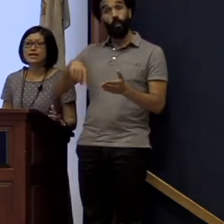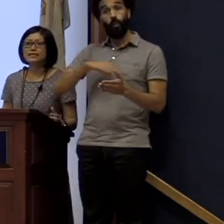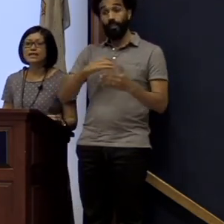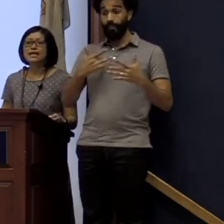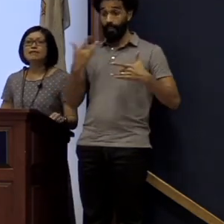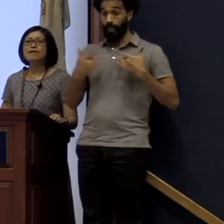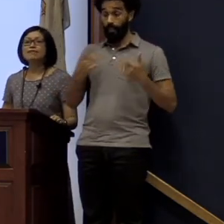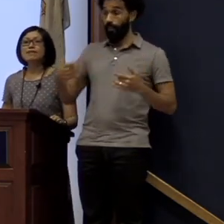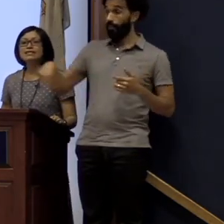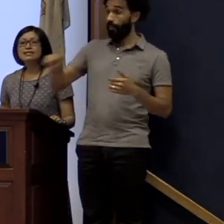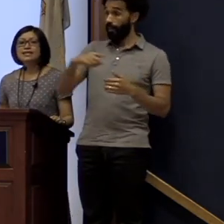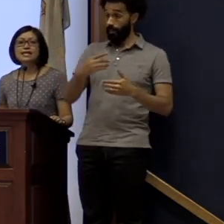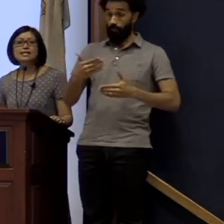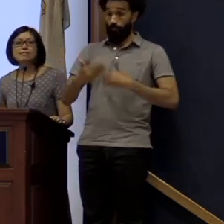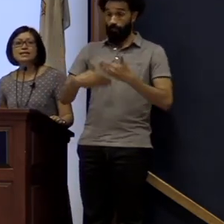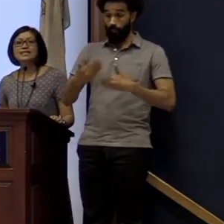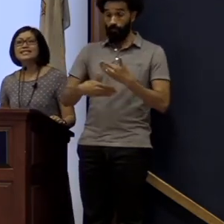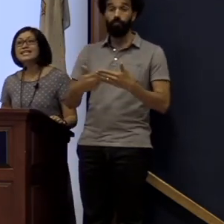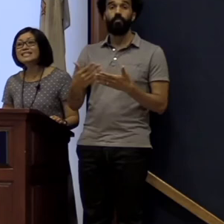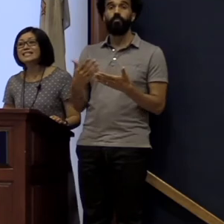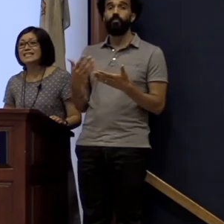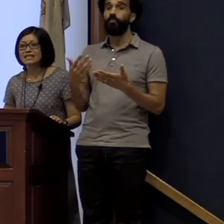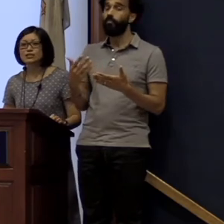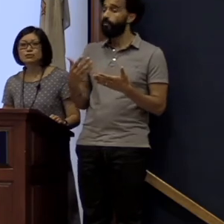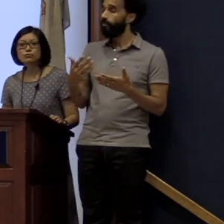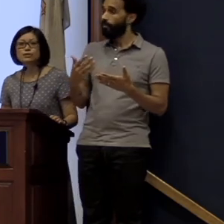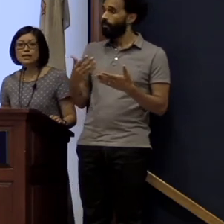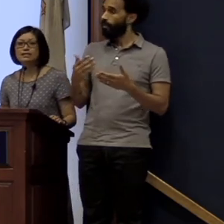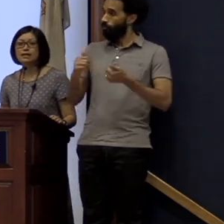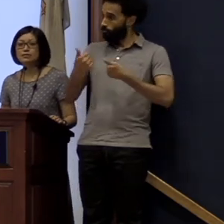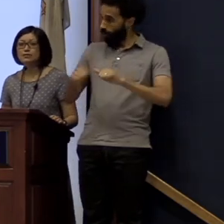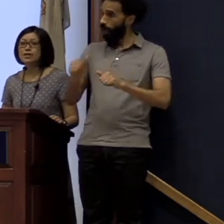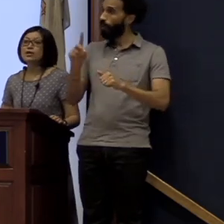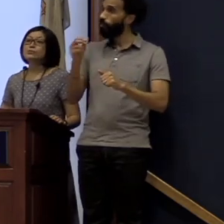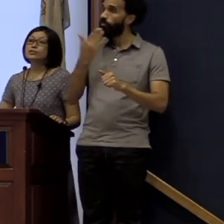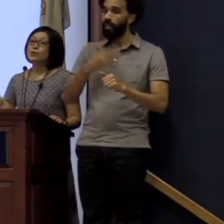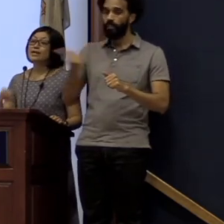The fact remains that a gatekeeping is is in the school science classroom, which is why now